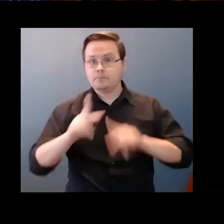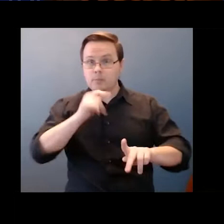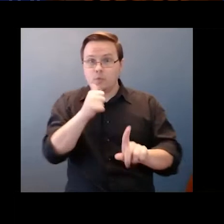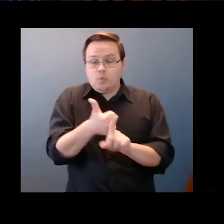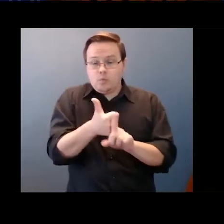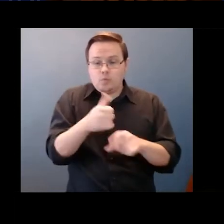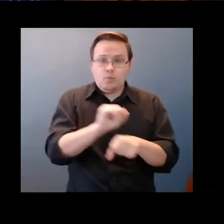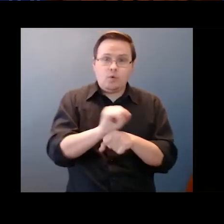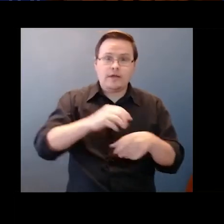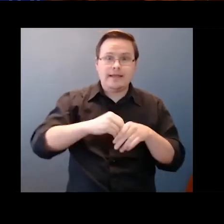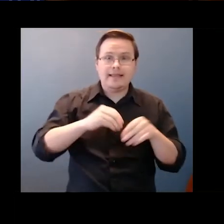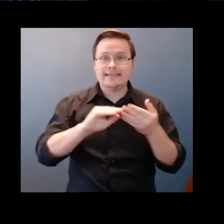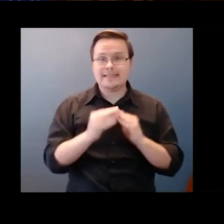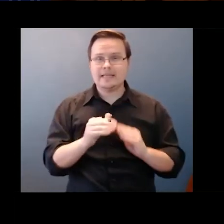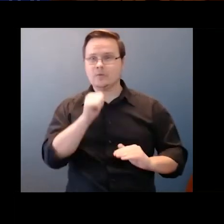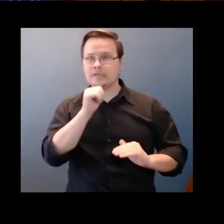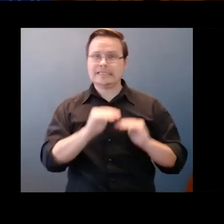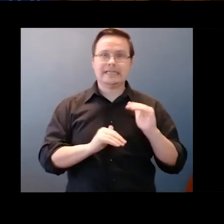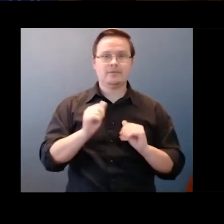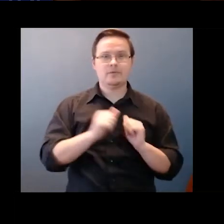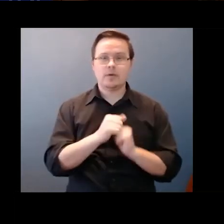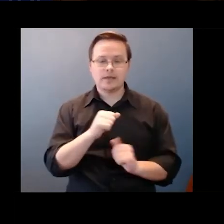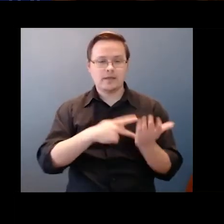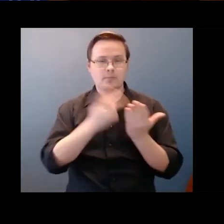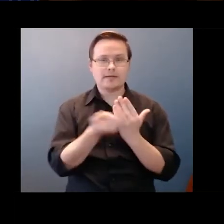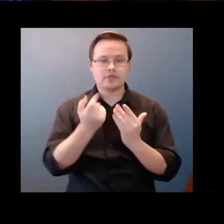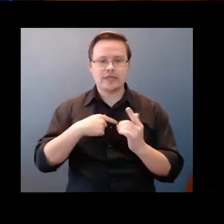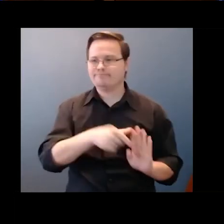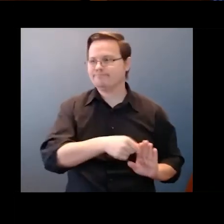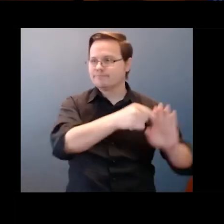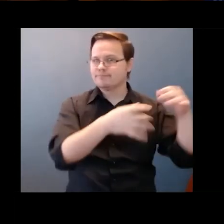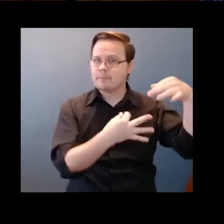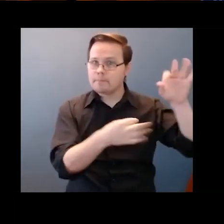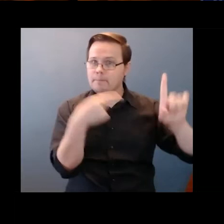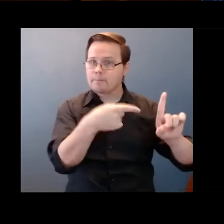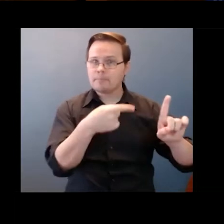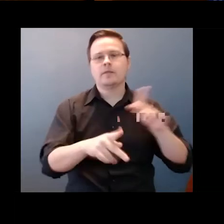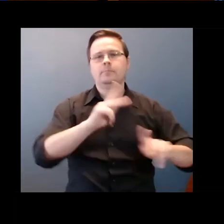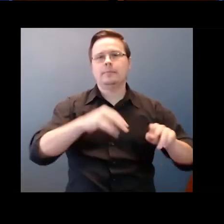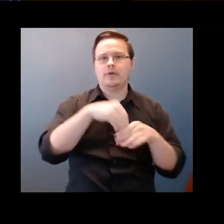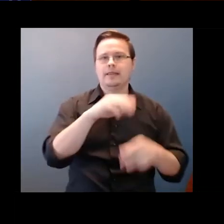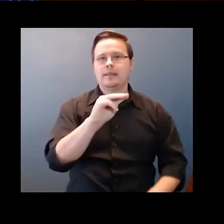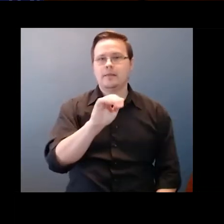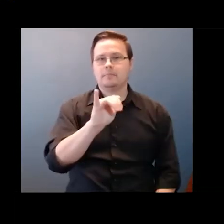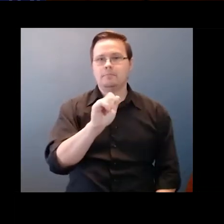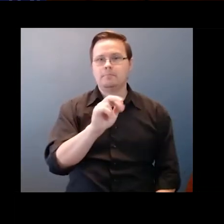are uncomfortable with this project, they could point to you, even if for people in the mayor's office, we're kind of trying to put a lid on it.